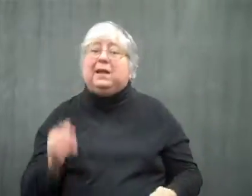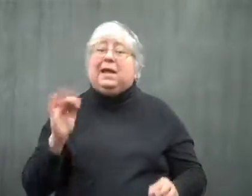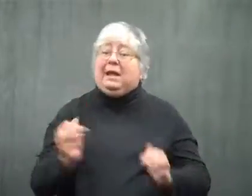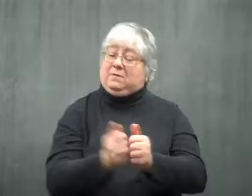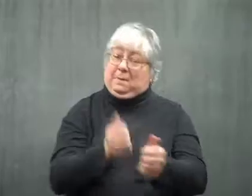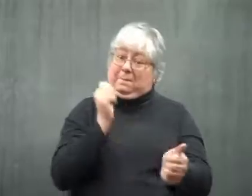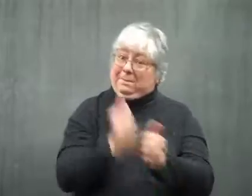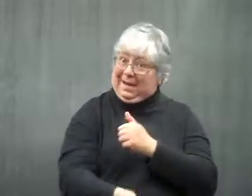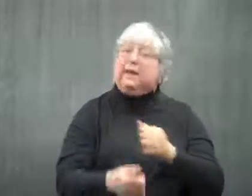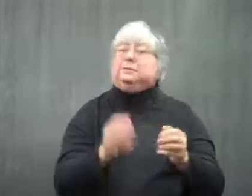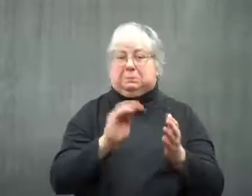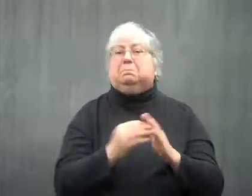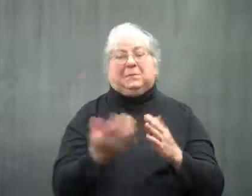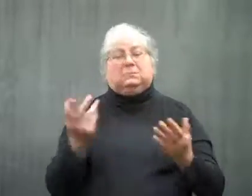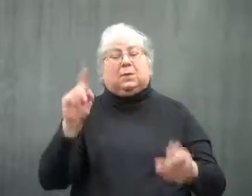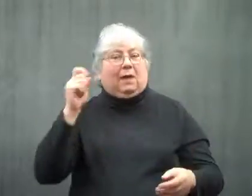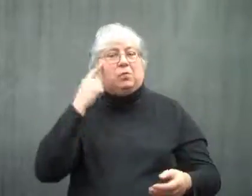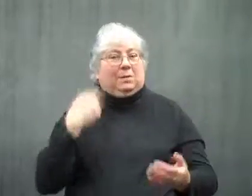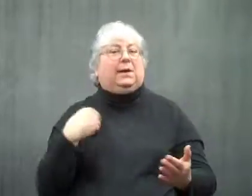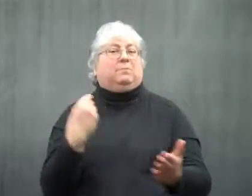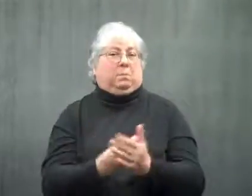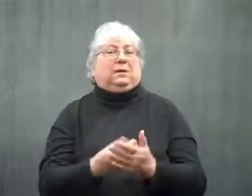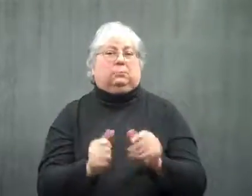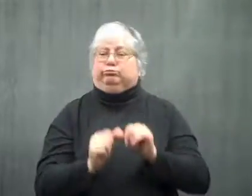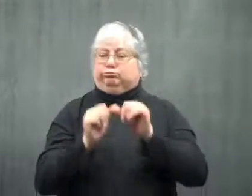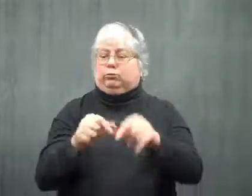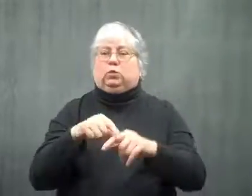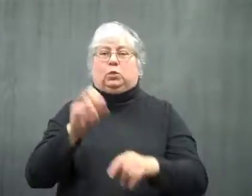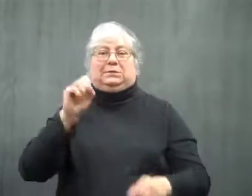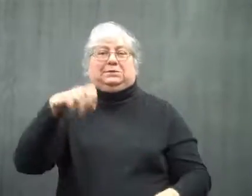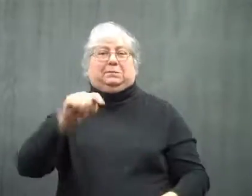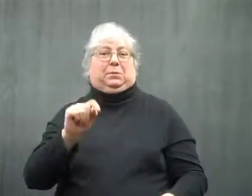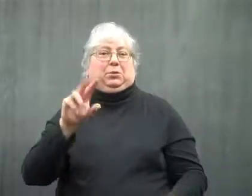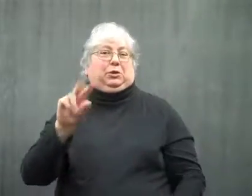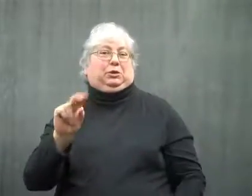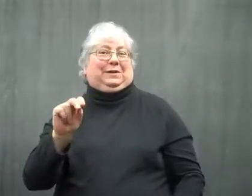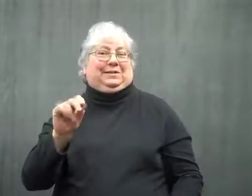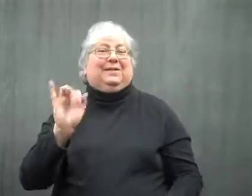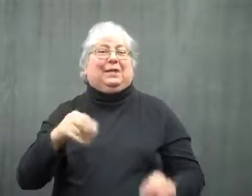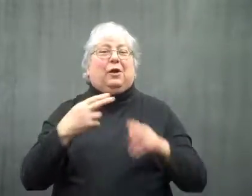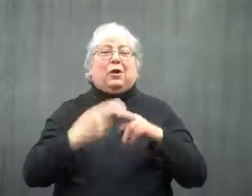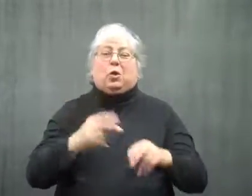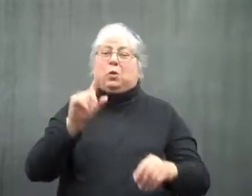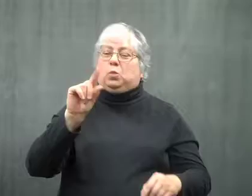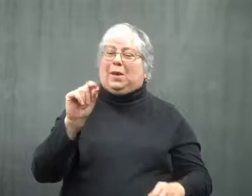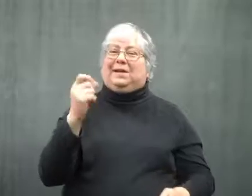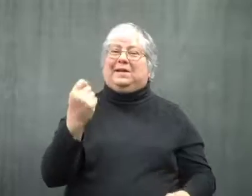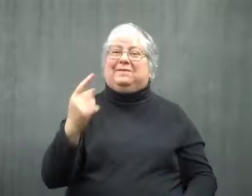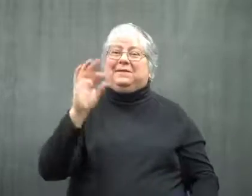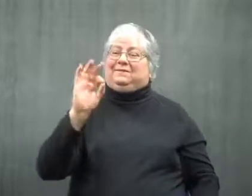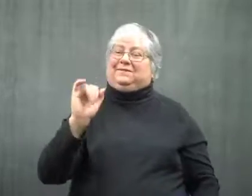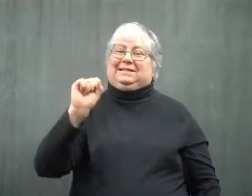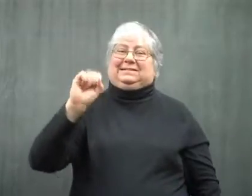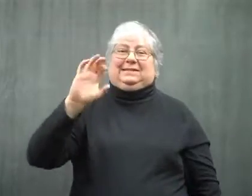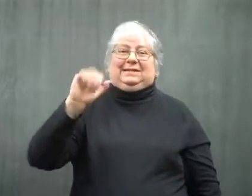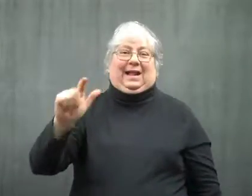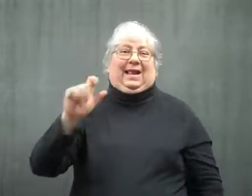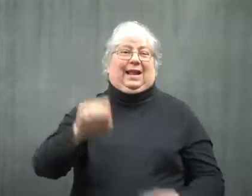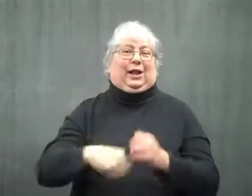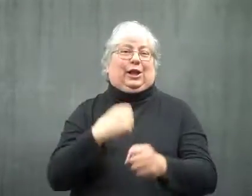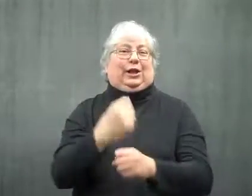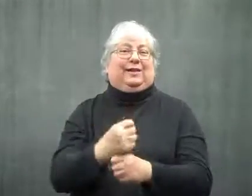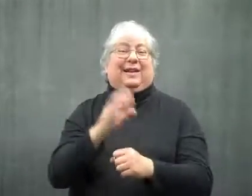If it passes, the government will be funded through September 30 for the 2011 fiscal year.